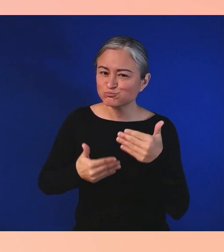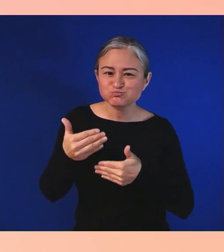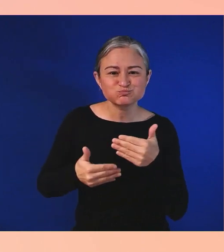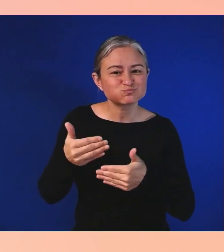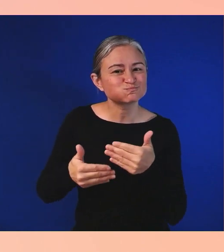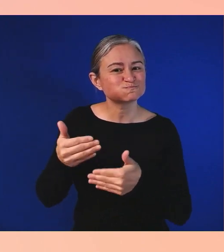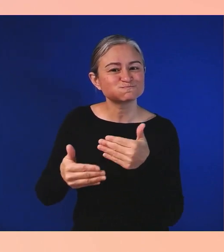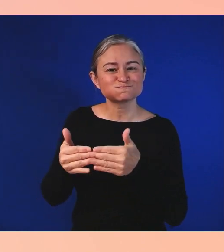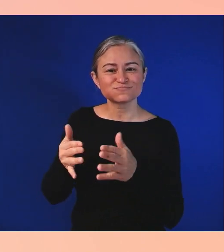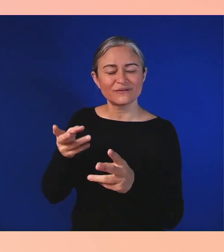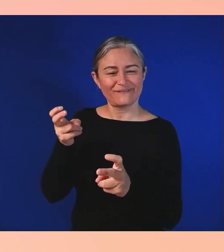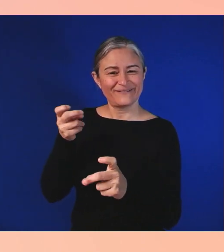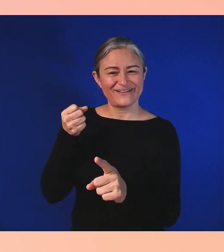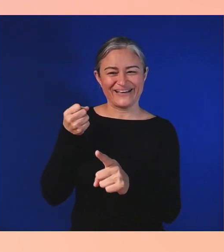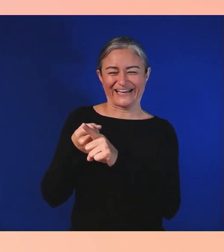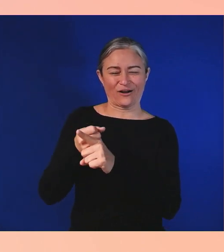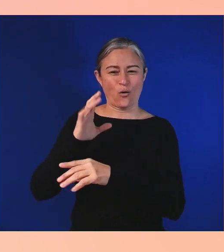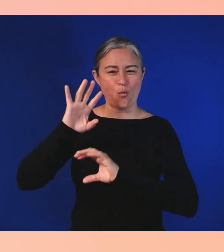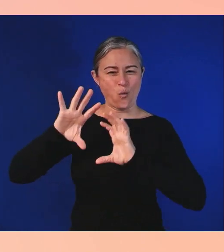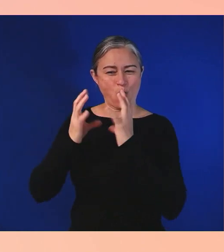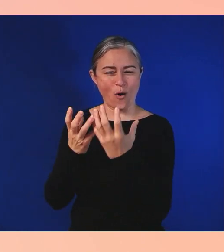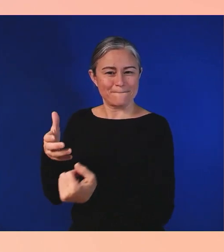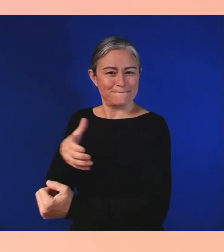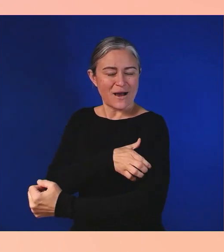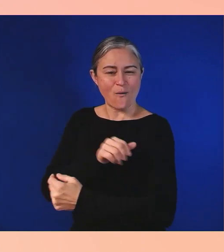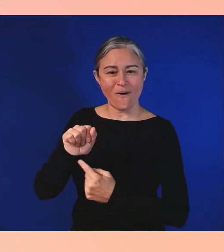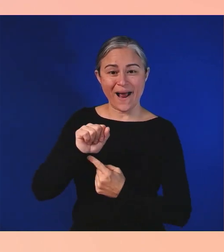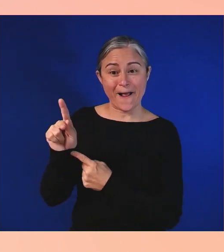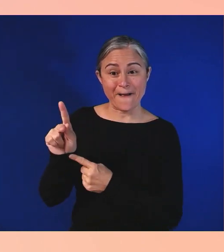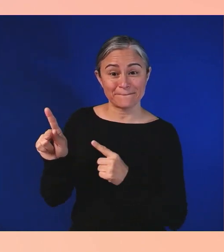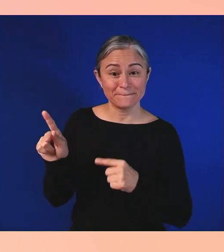We submitted this prototype to our departmental head a